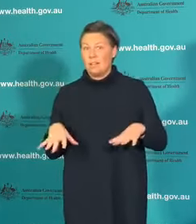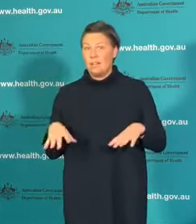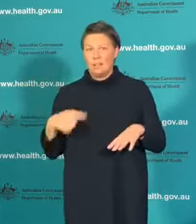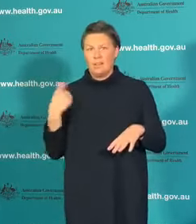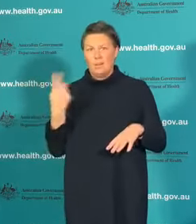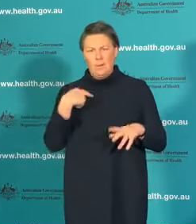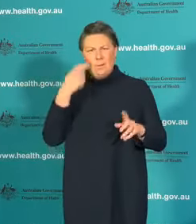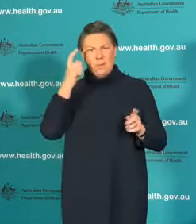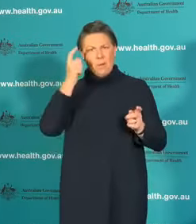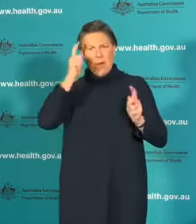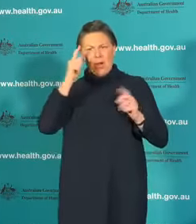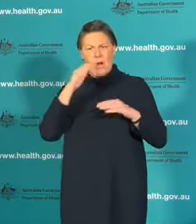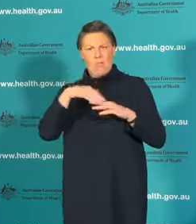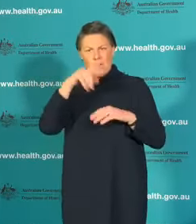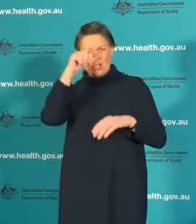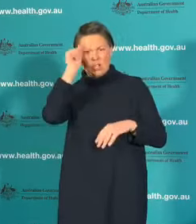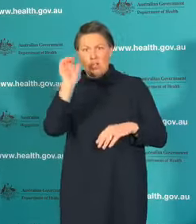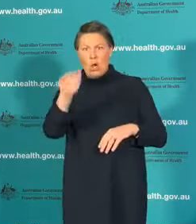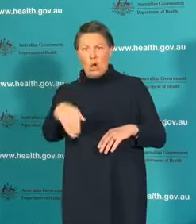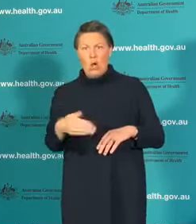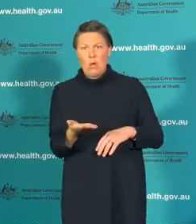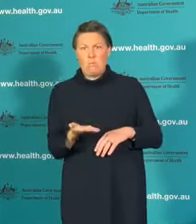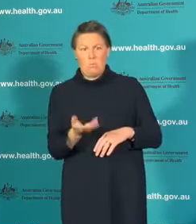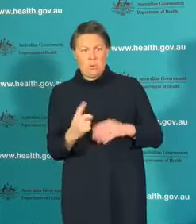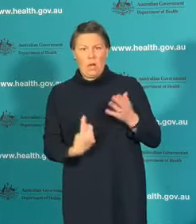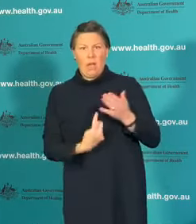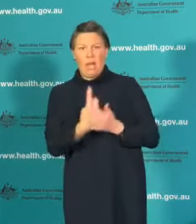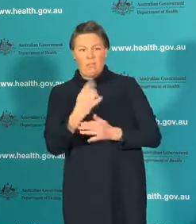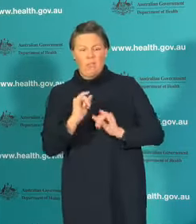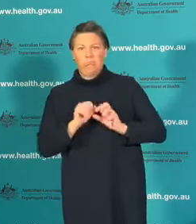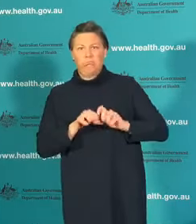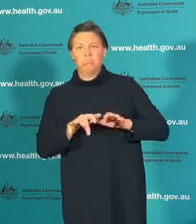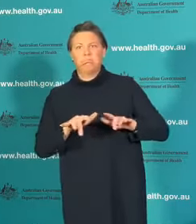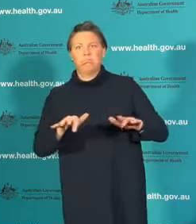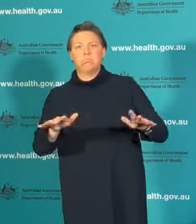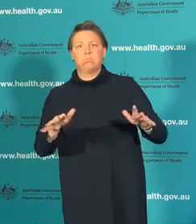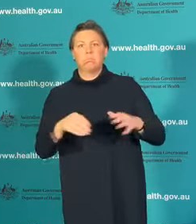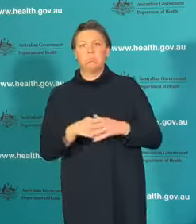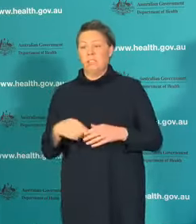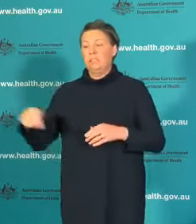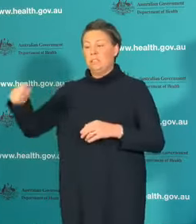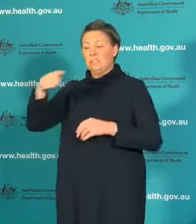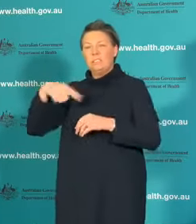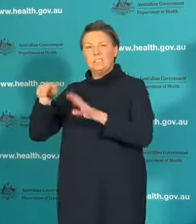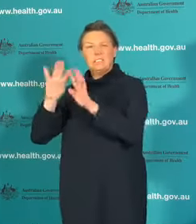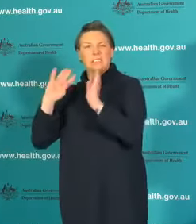happening in residential aged care facilities. The guidance provided by AHPPC